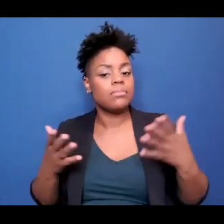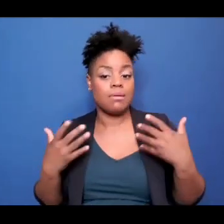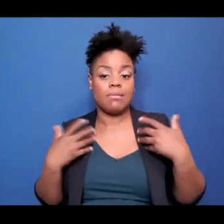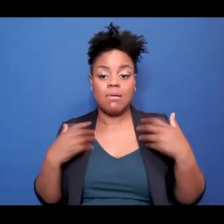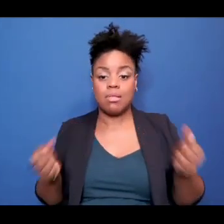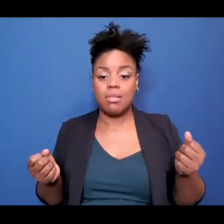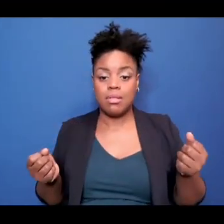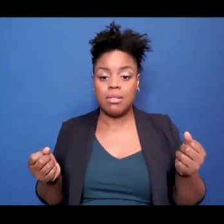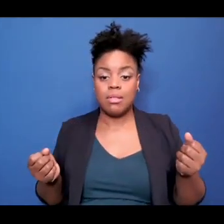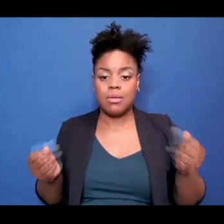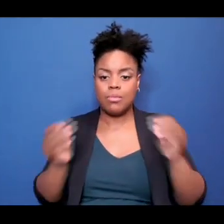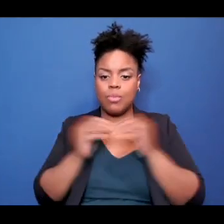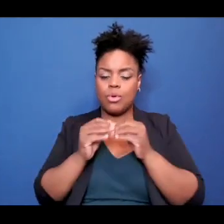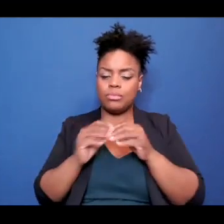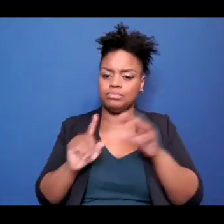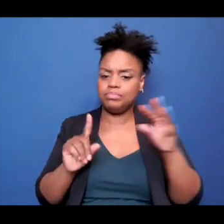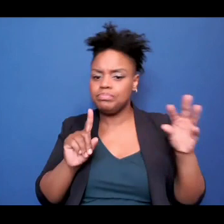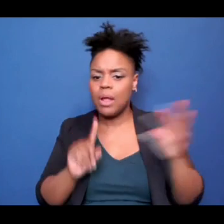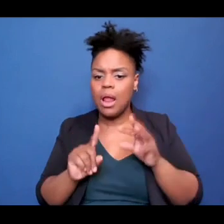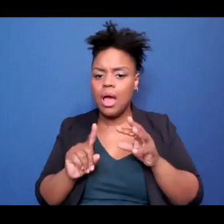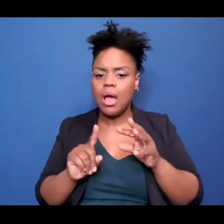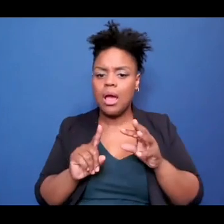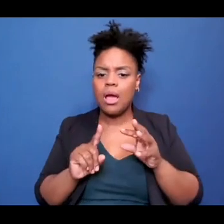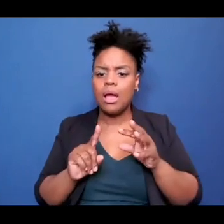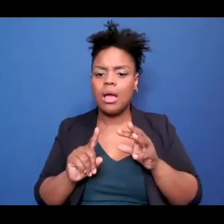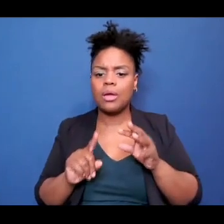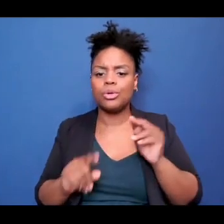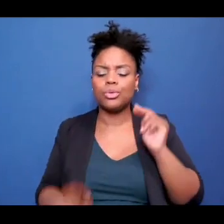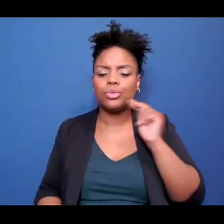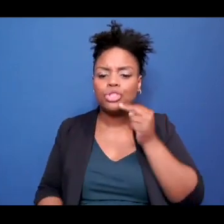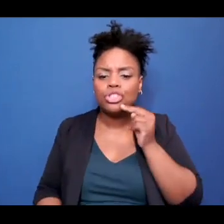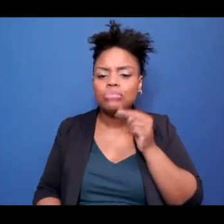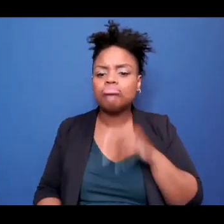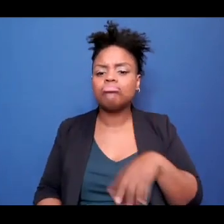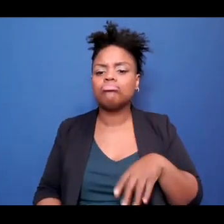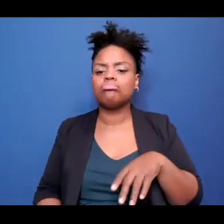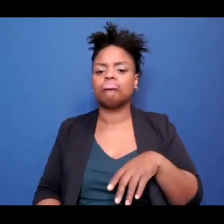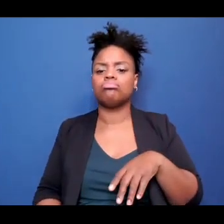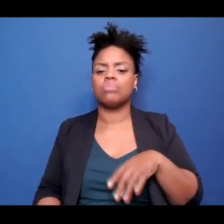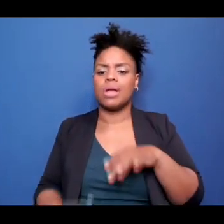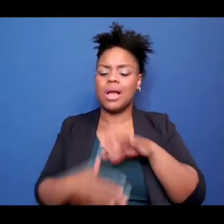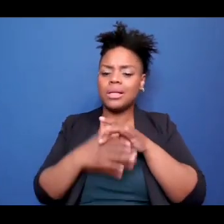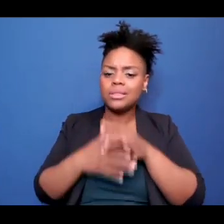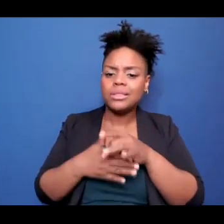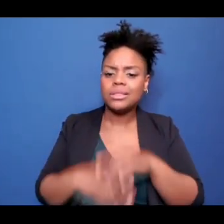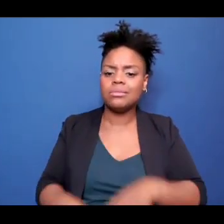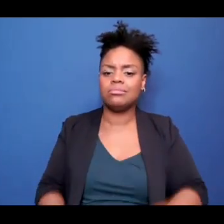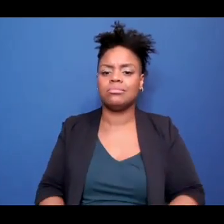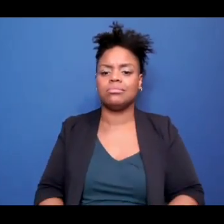HEALTH HAS UNSURPRISINGLY BEEN MORE ON THE NUTRITIONAL CONTENT OF THE FOOD AND THE FACT THAT